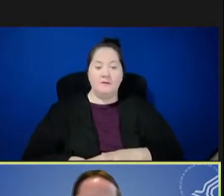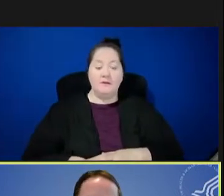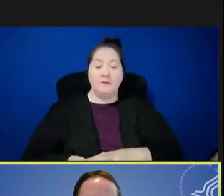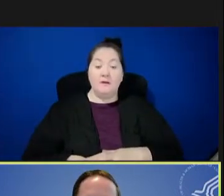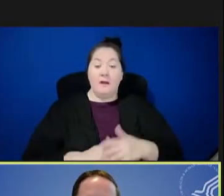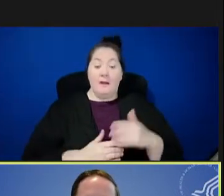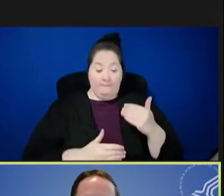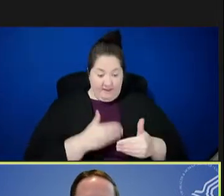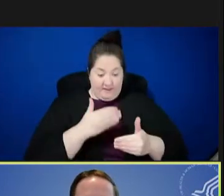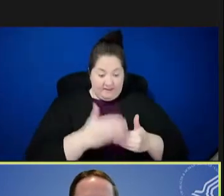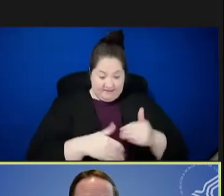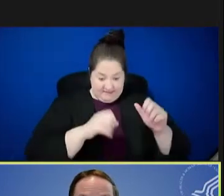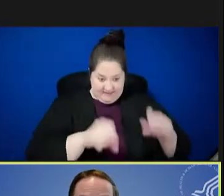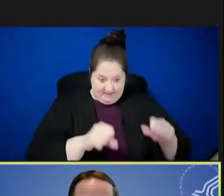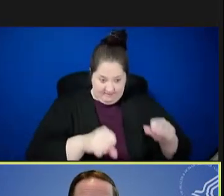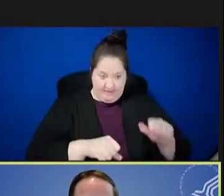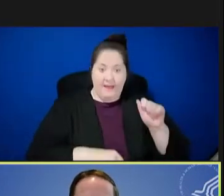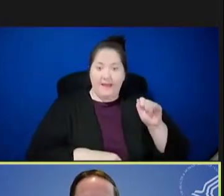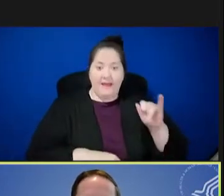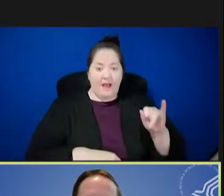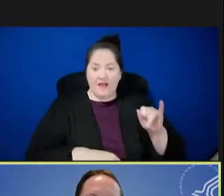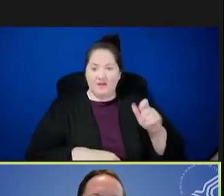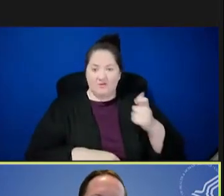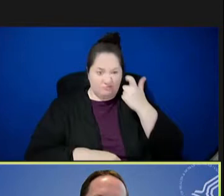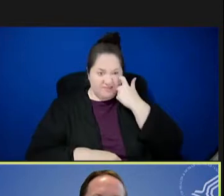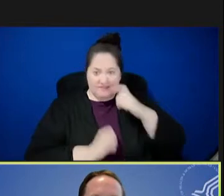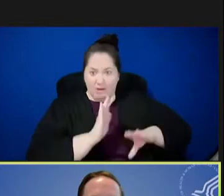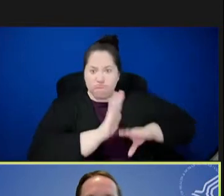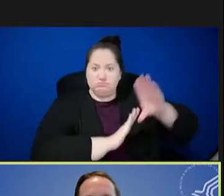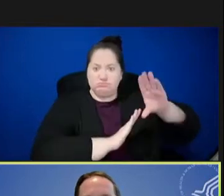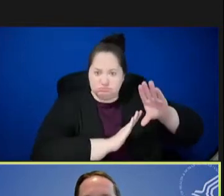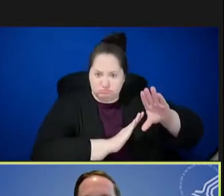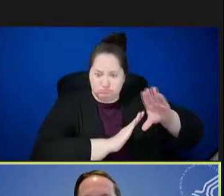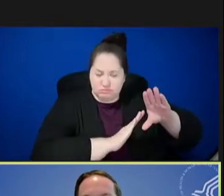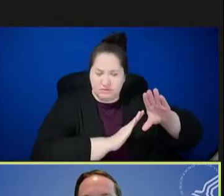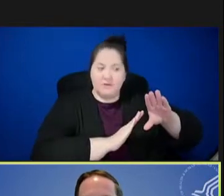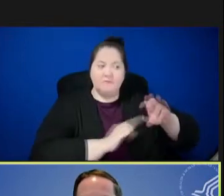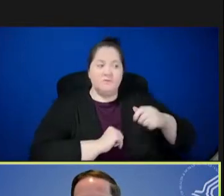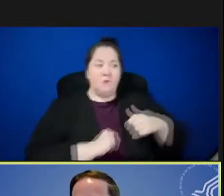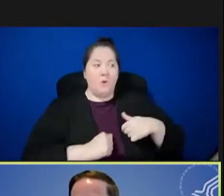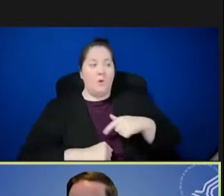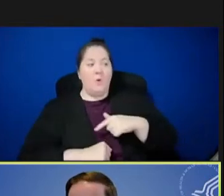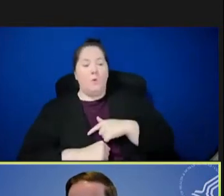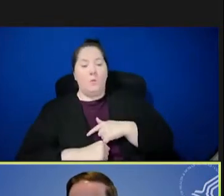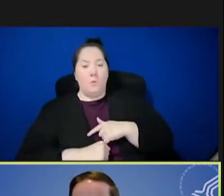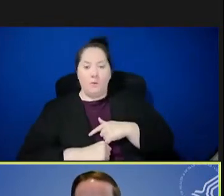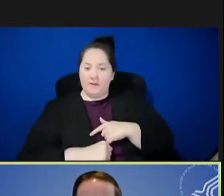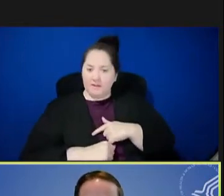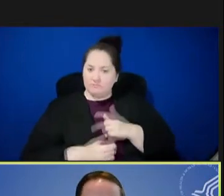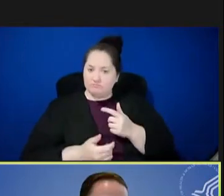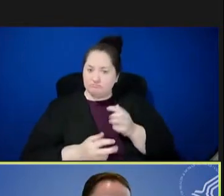of AI have accelerated a lot recently. So we are taking a renewed look and renewed